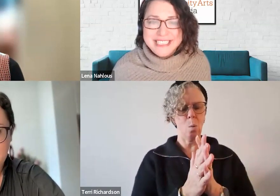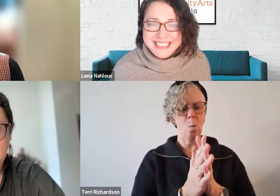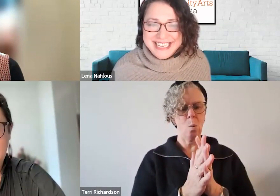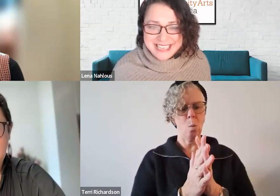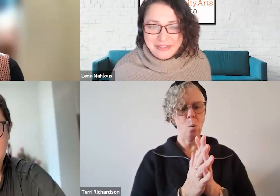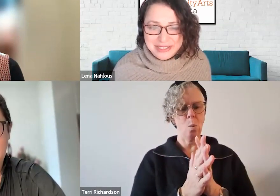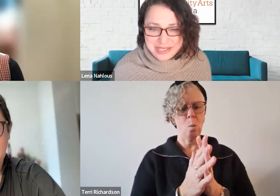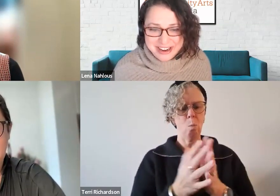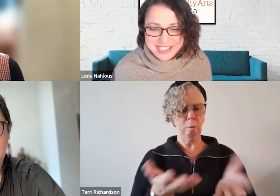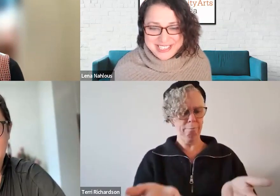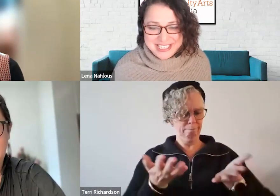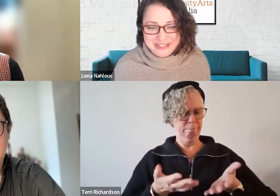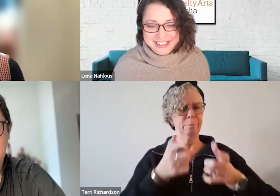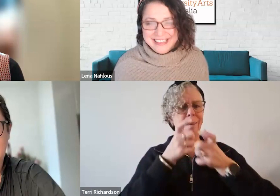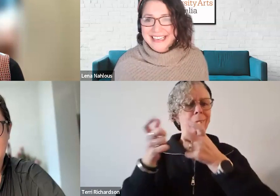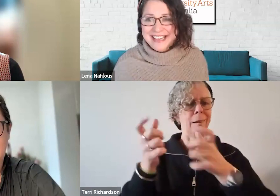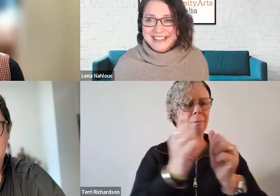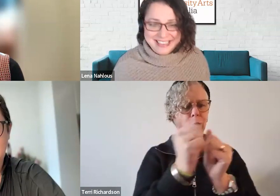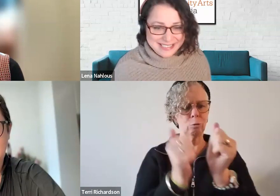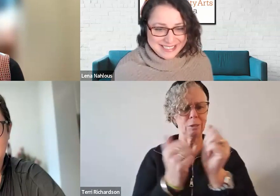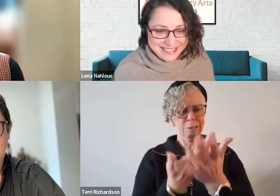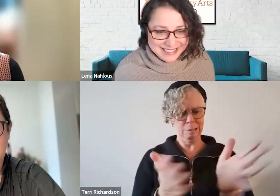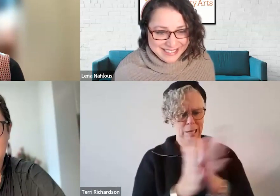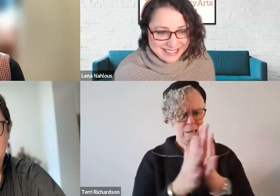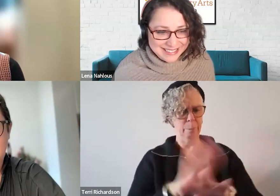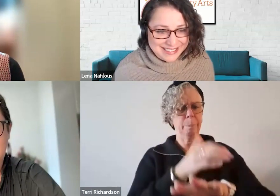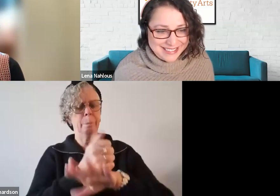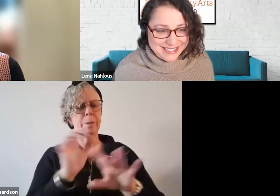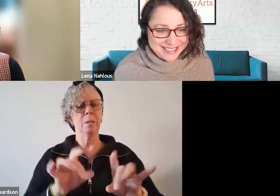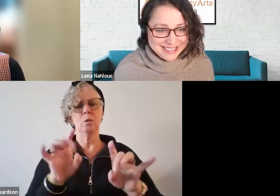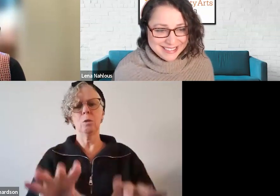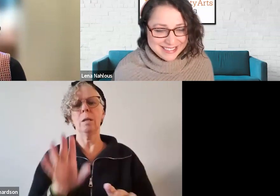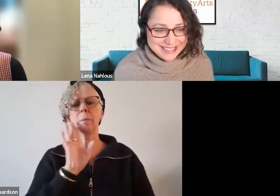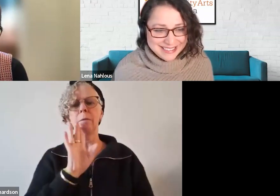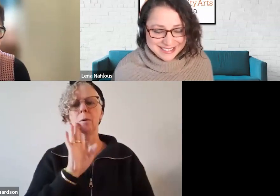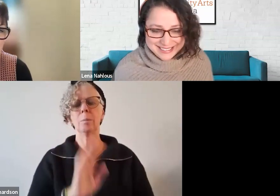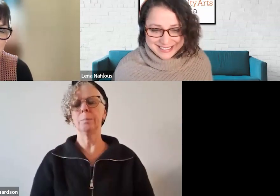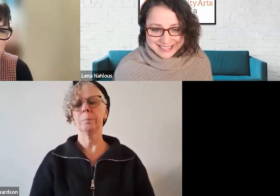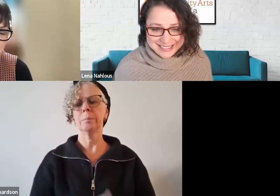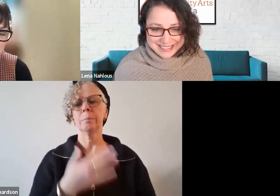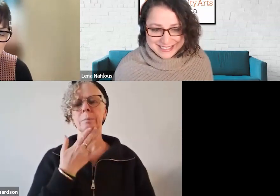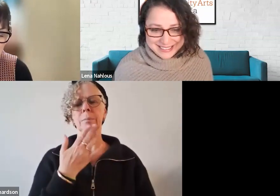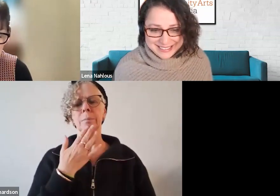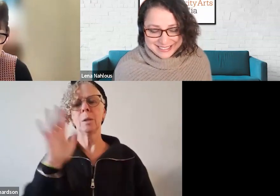these governance structures in Australia and other things. Thanks, Lena. Yama, everyone.